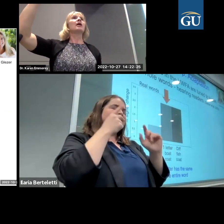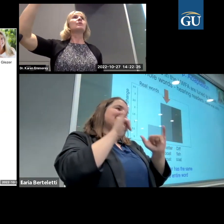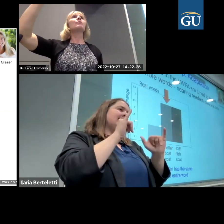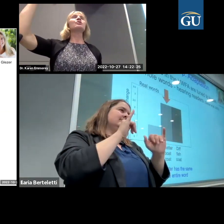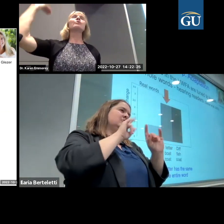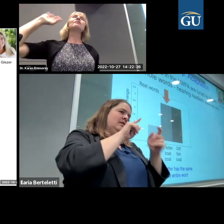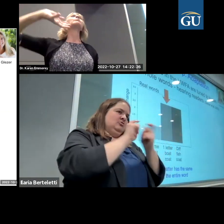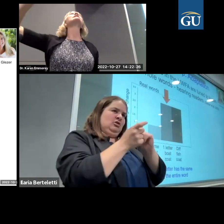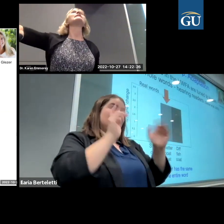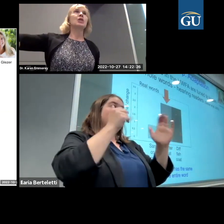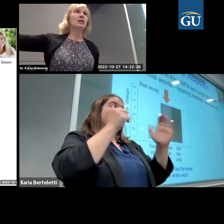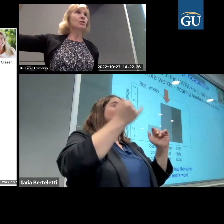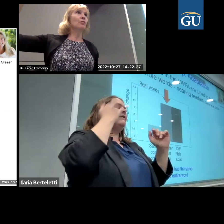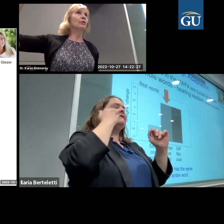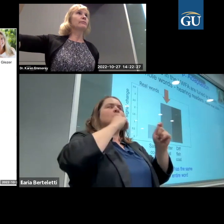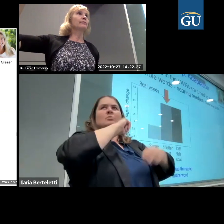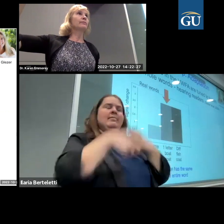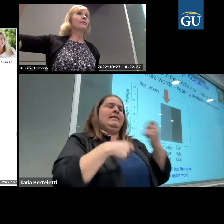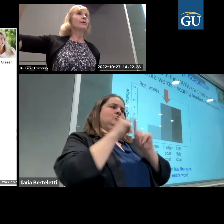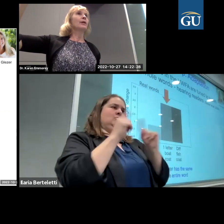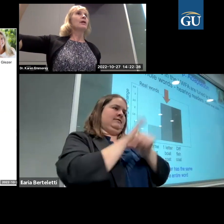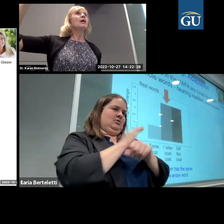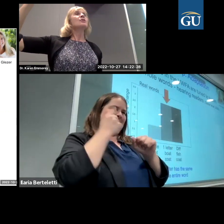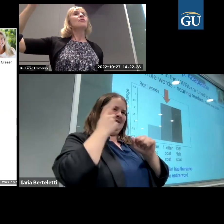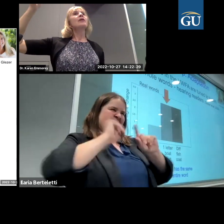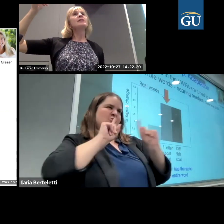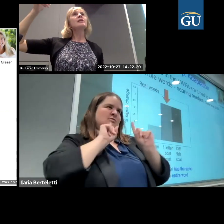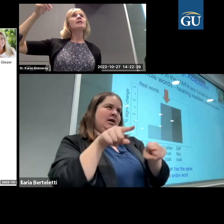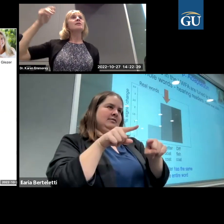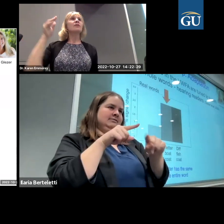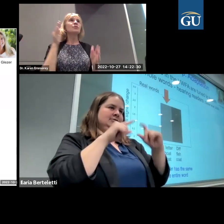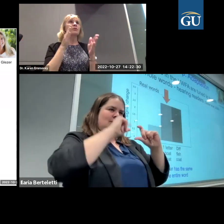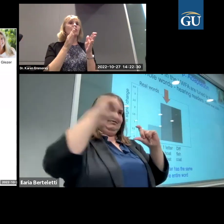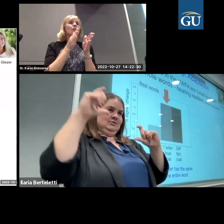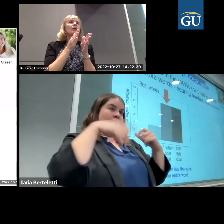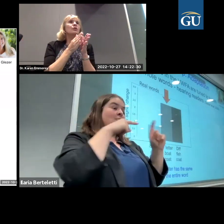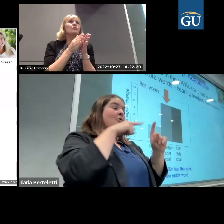So the idea is that those neurons are really tuned to that specific word, and they're not going to fire for other words.